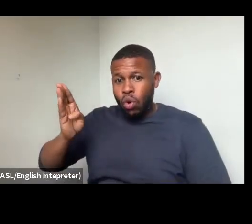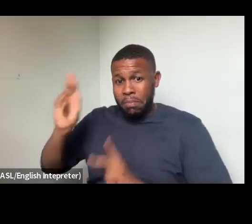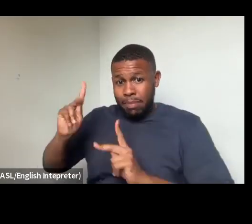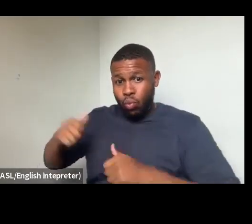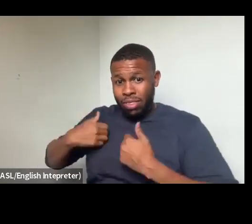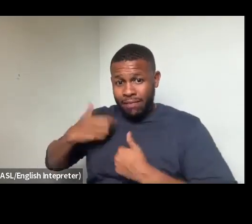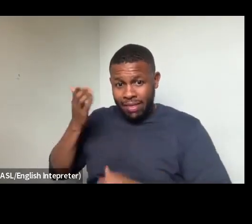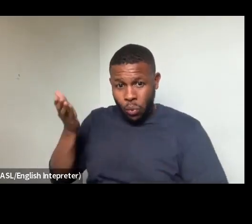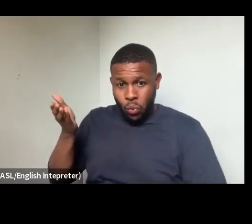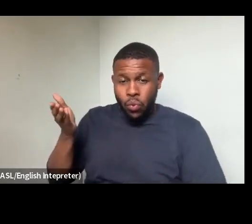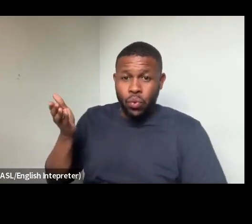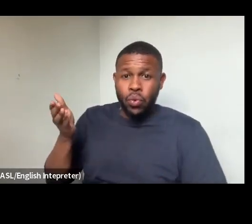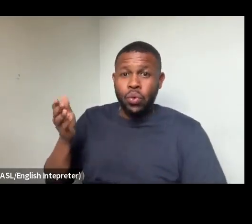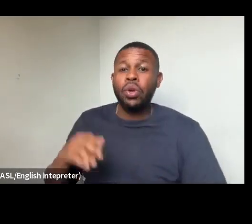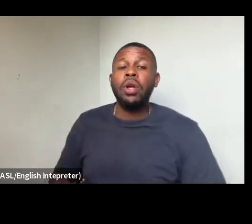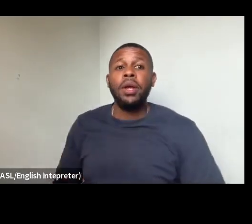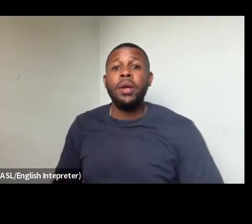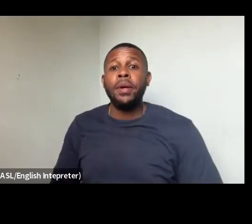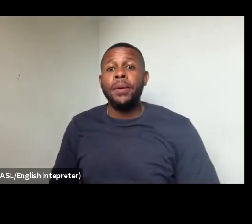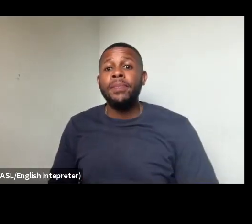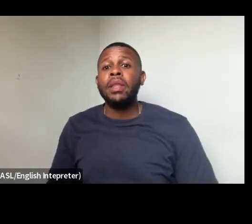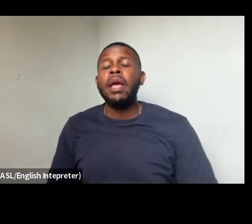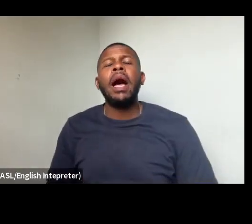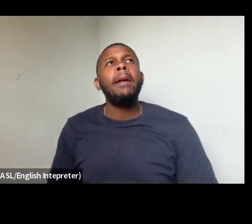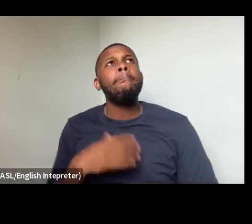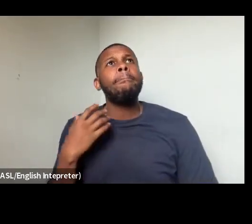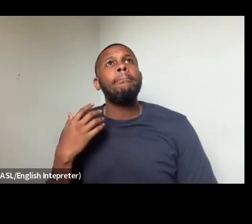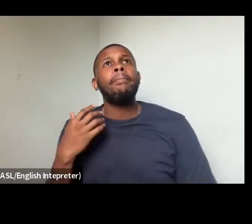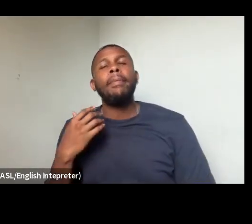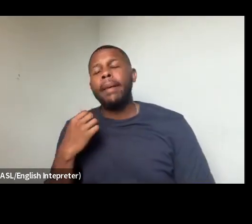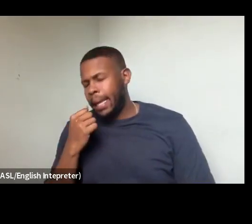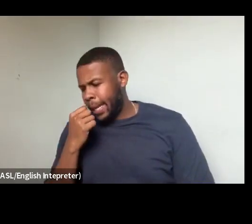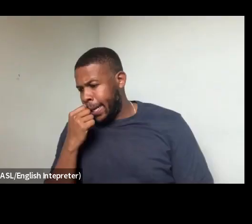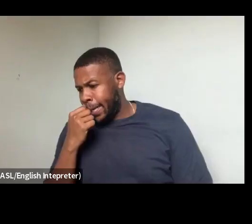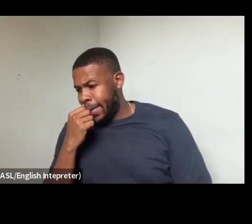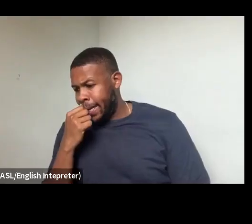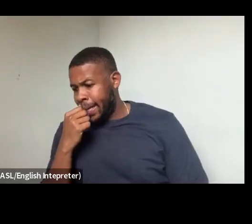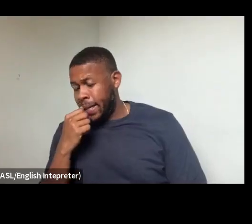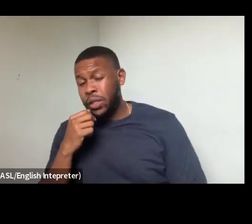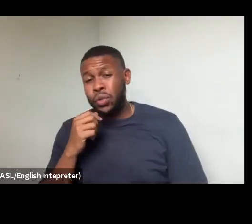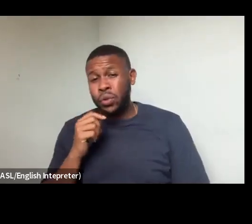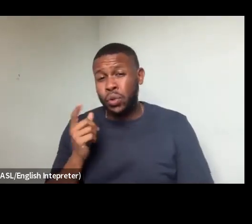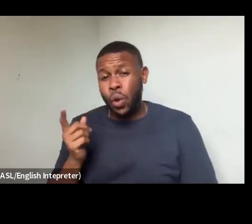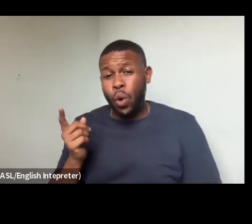Yeah, so far -- the survey was conducted by a group called east Baltimore